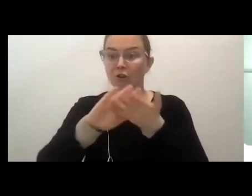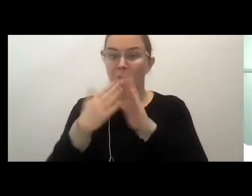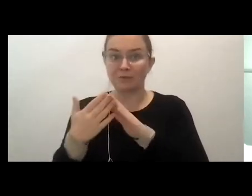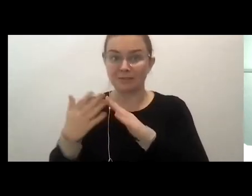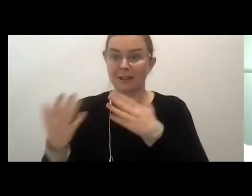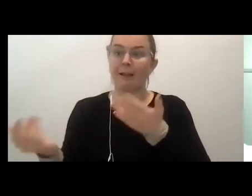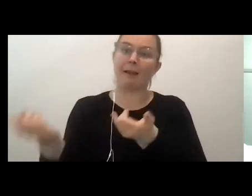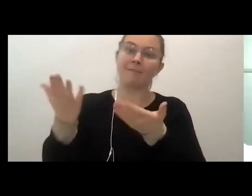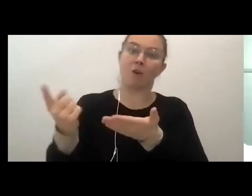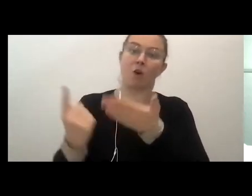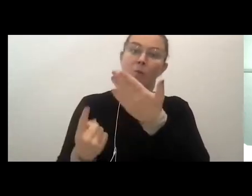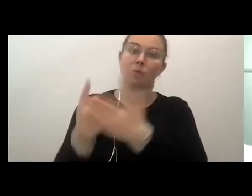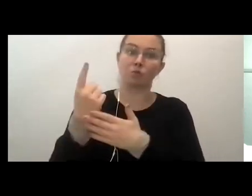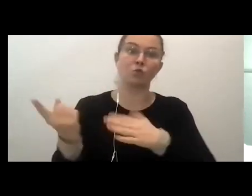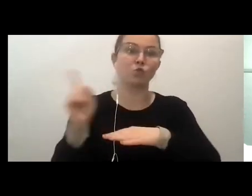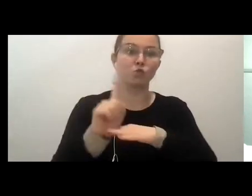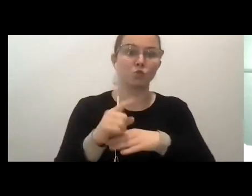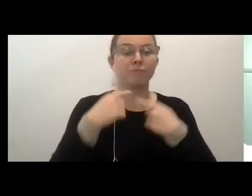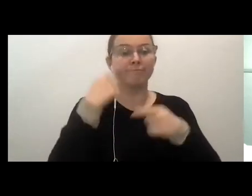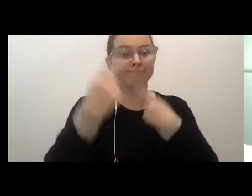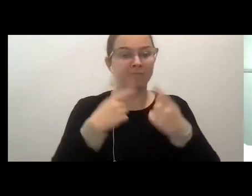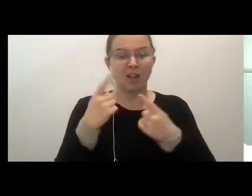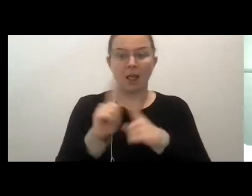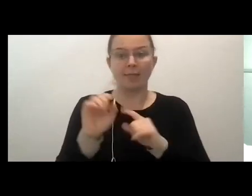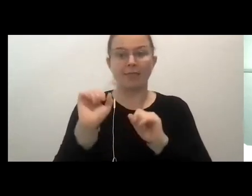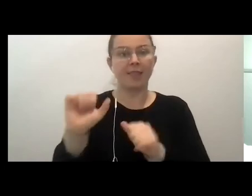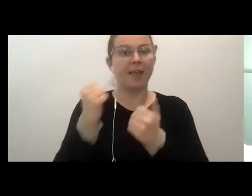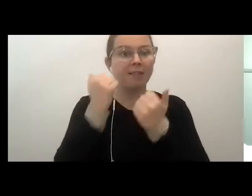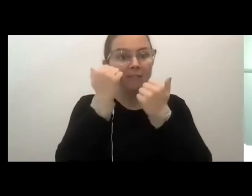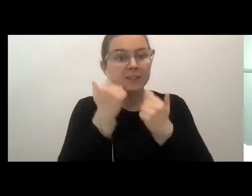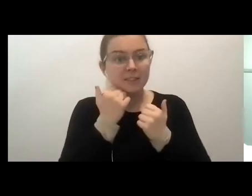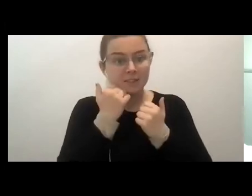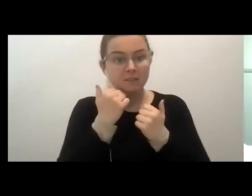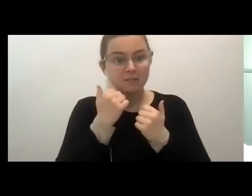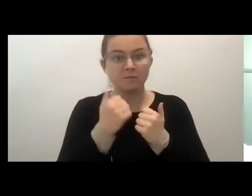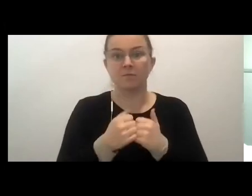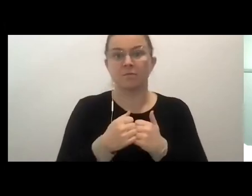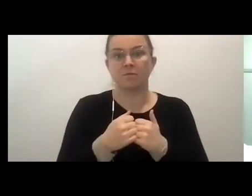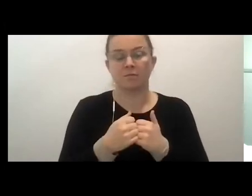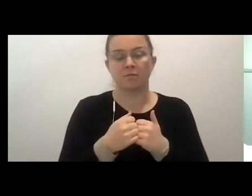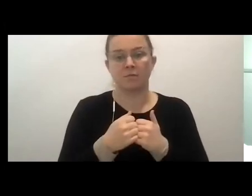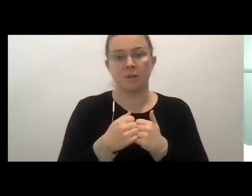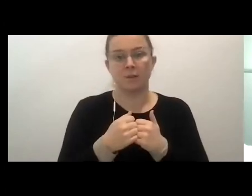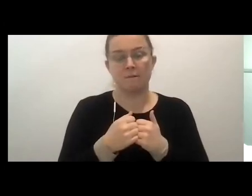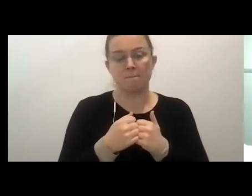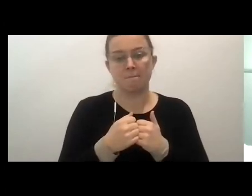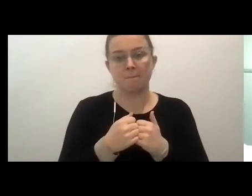to use that as evidence and base all of our efforts with that evidence. Yarn